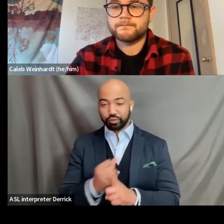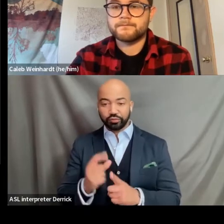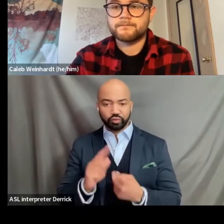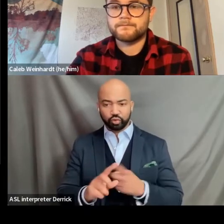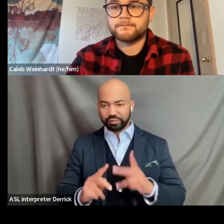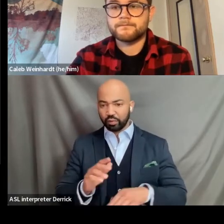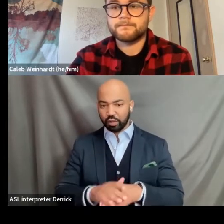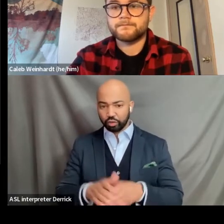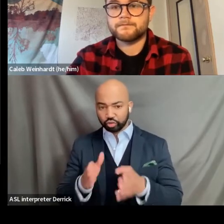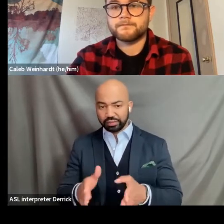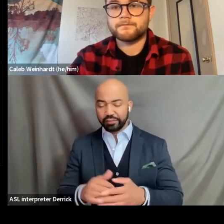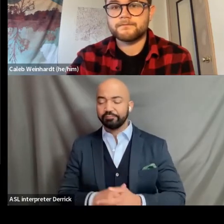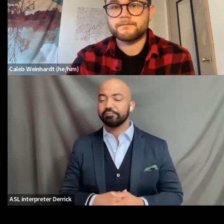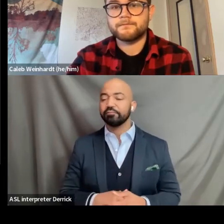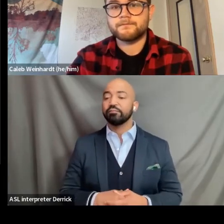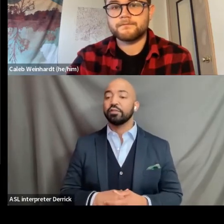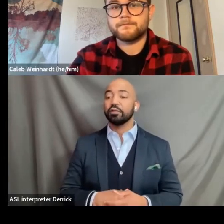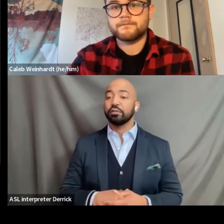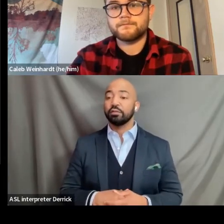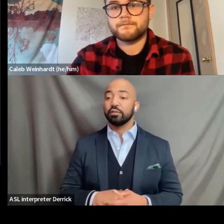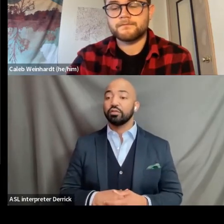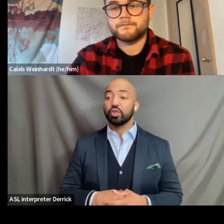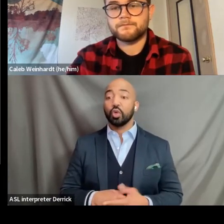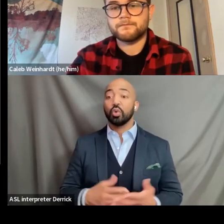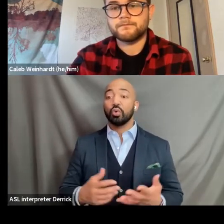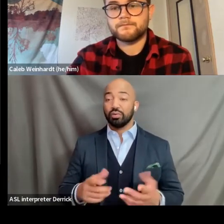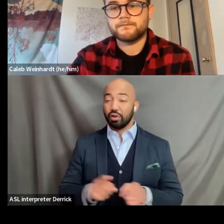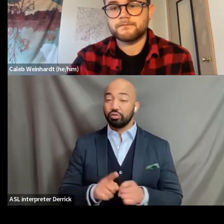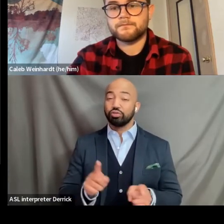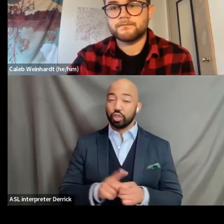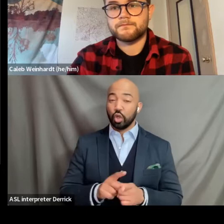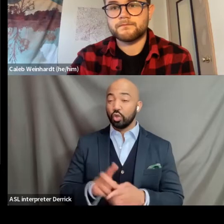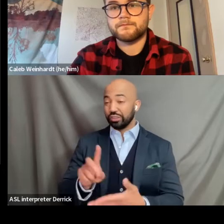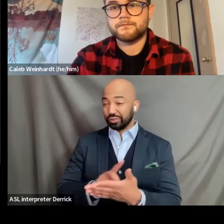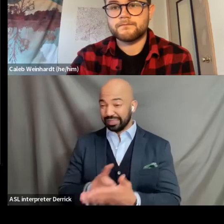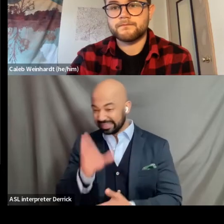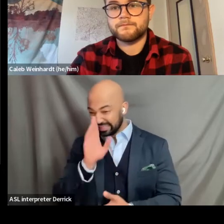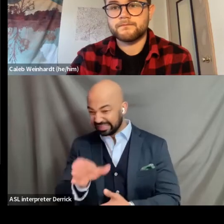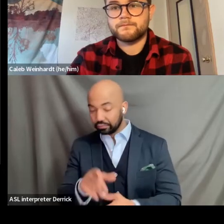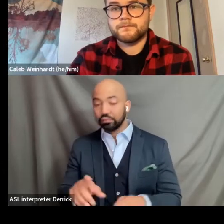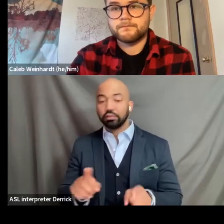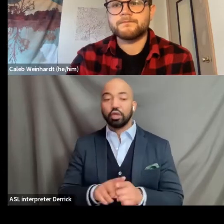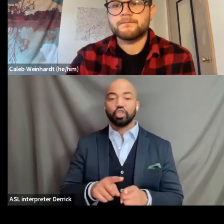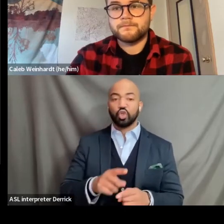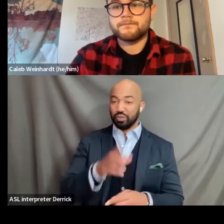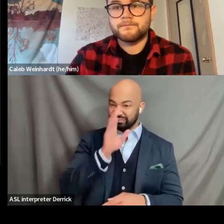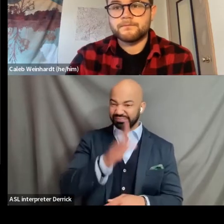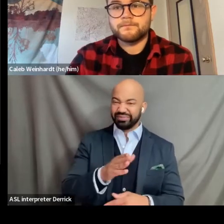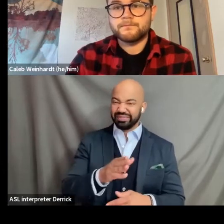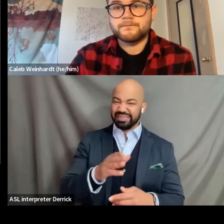or there can be some overt violence from those folks that are feeling those anti-trans feelings and they're expressing them.